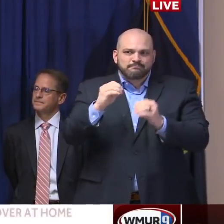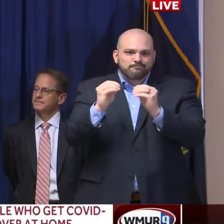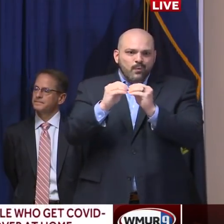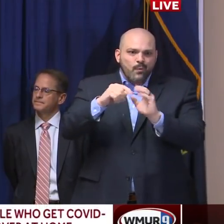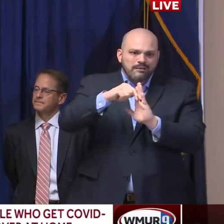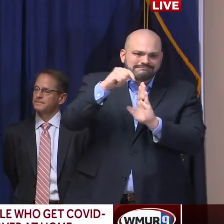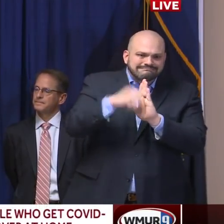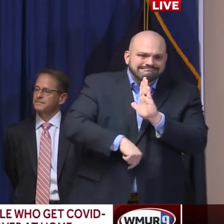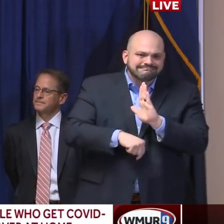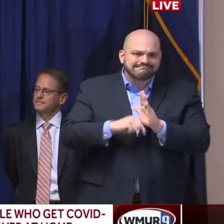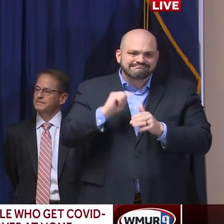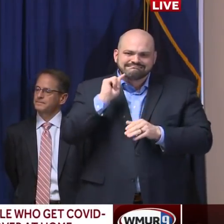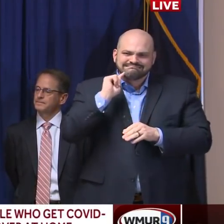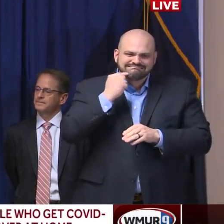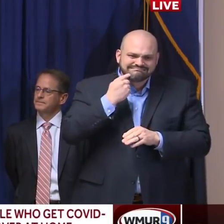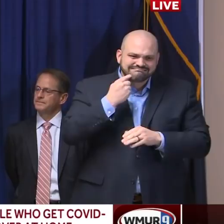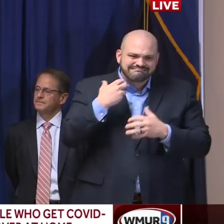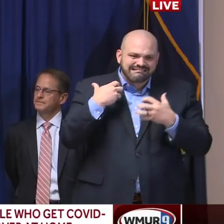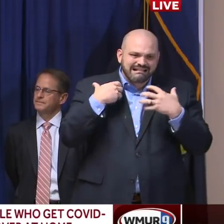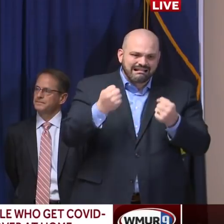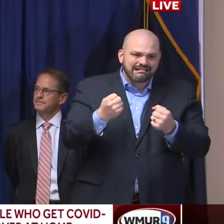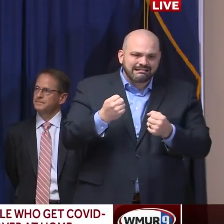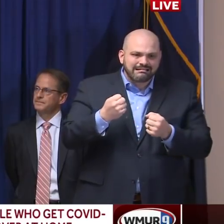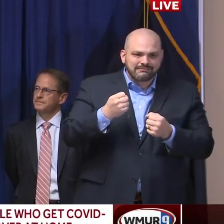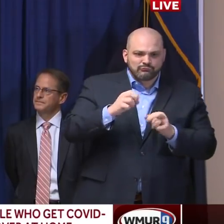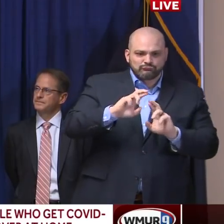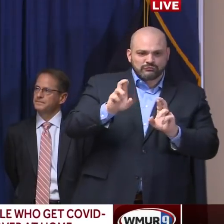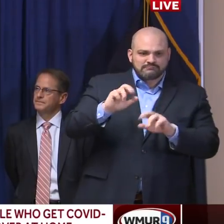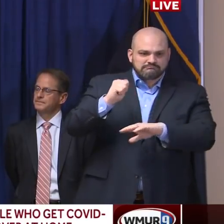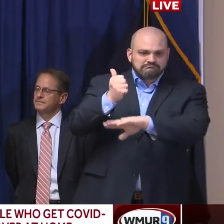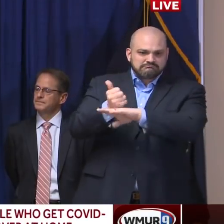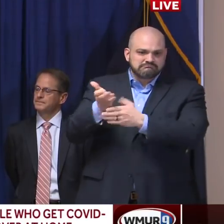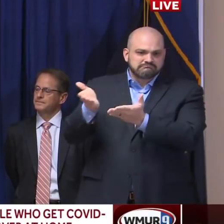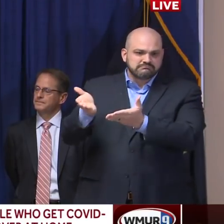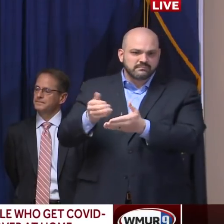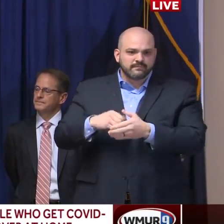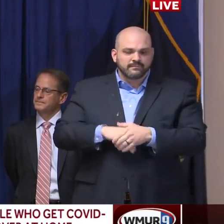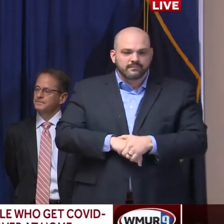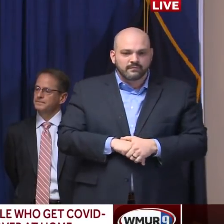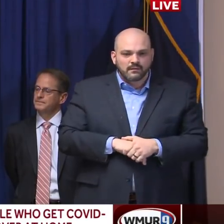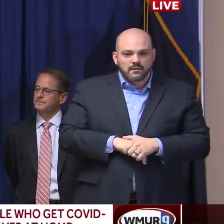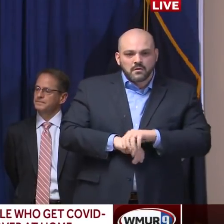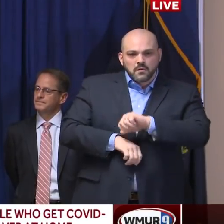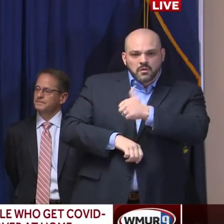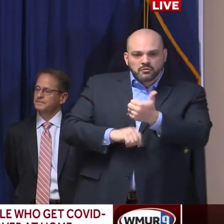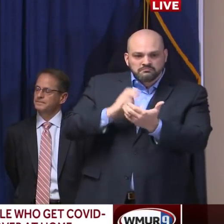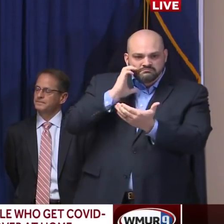SURGE INPATIENTS AND PATIENT -- IN PATIENTS AND PATIENTS WHO NEED MORE CARE OR HOSPITALIZATION.